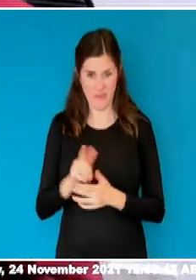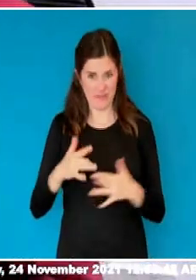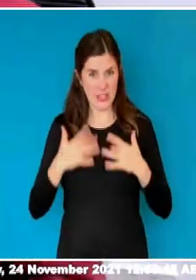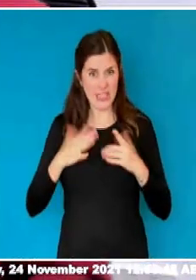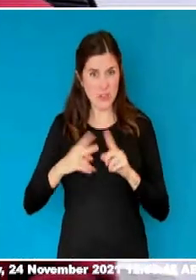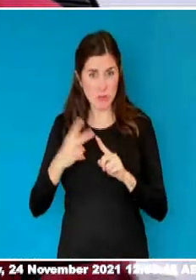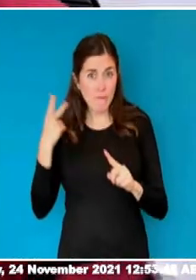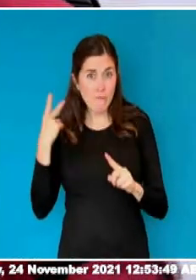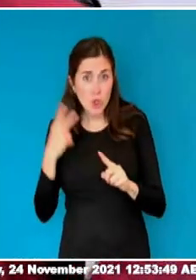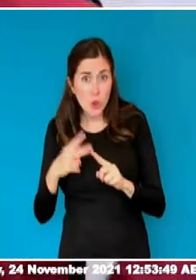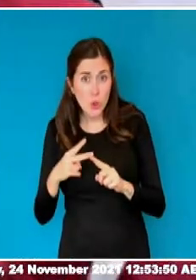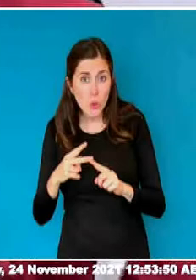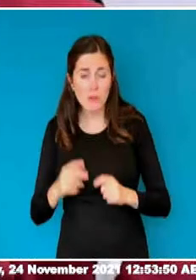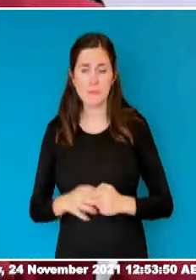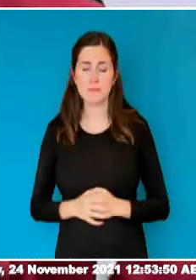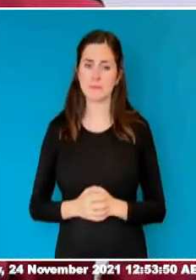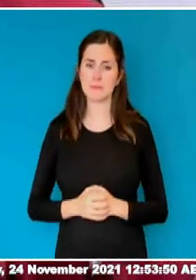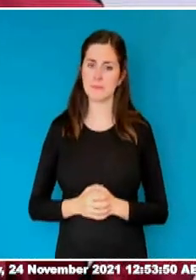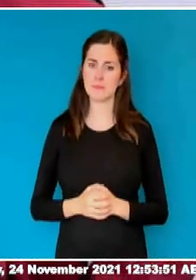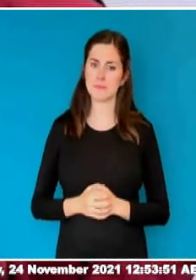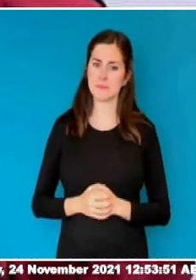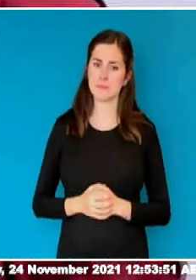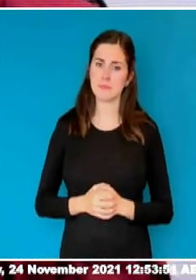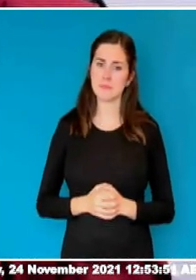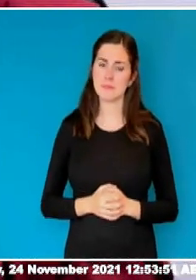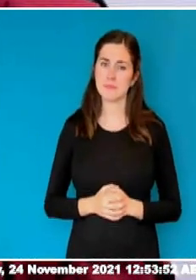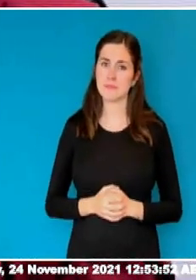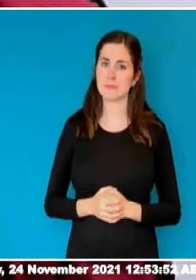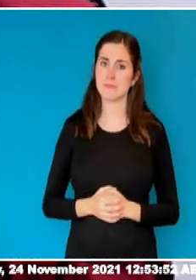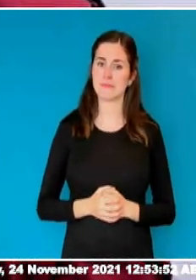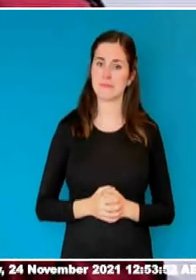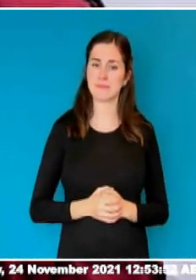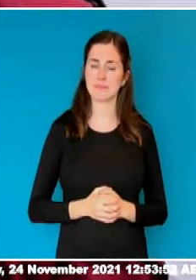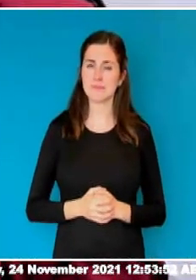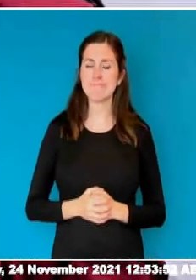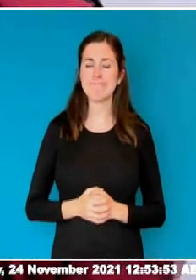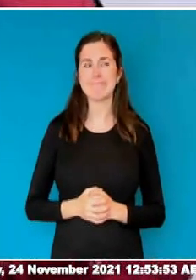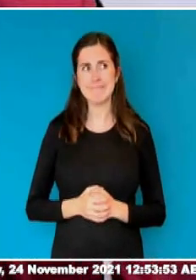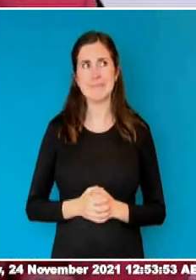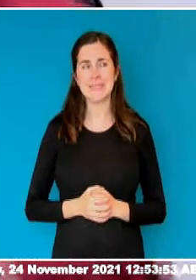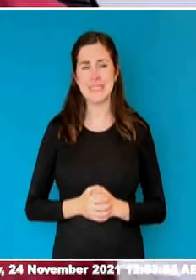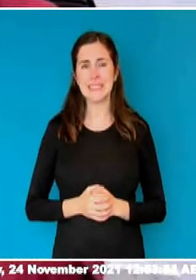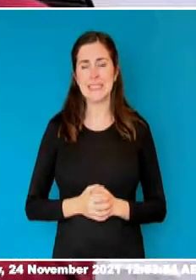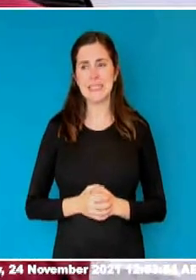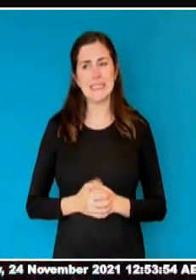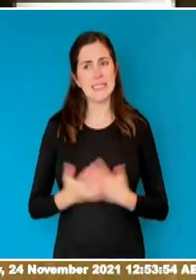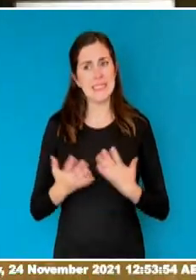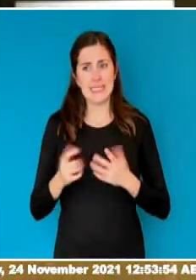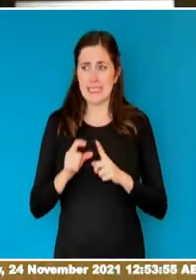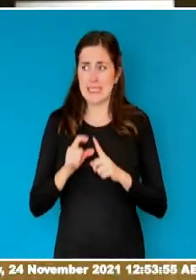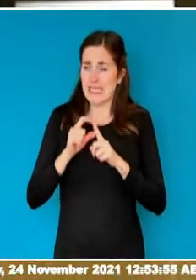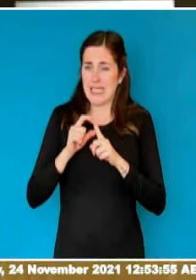I think it's very challenging to draw that conclusion from those numbers